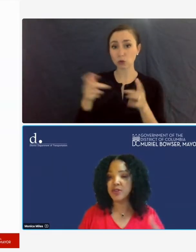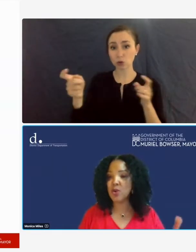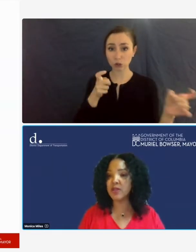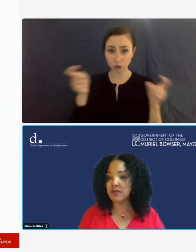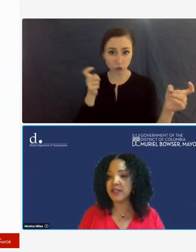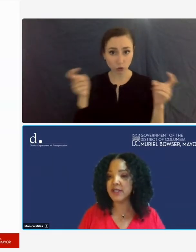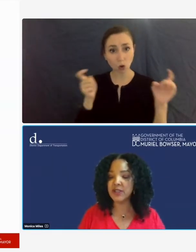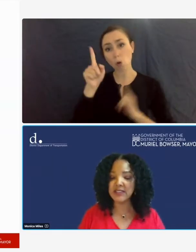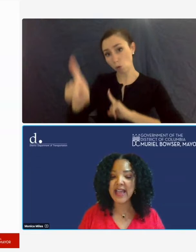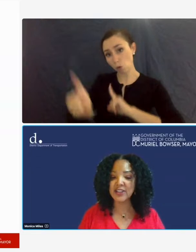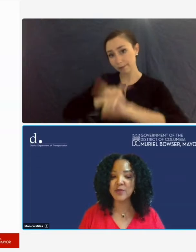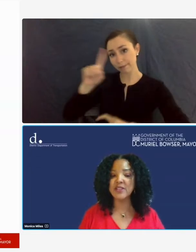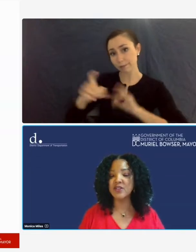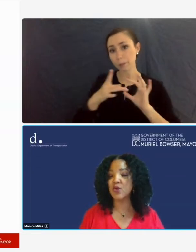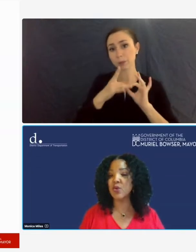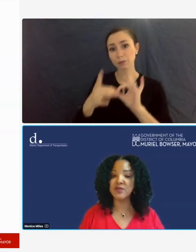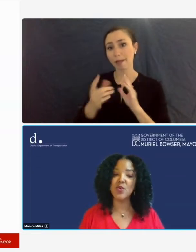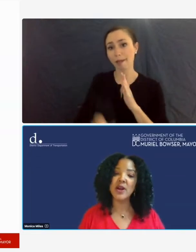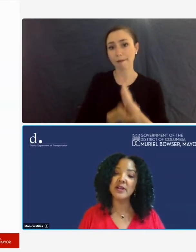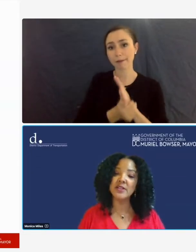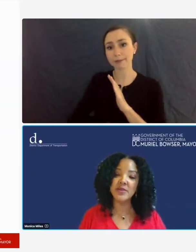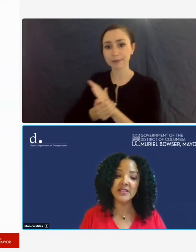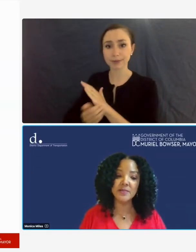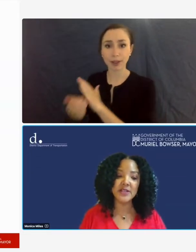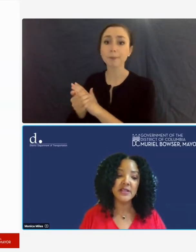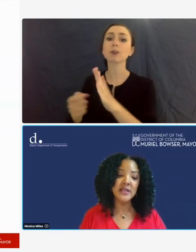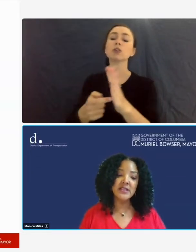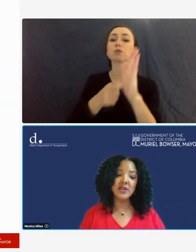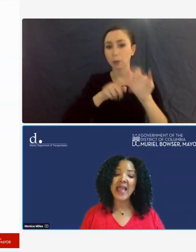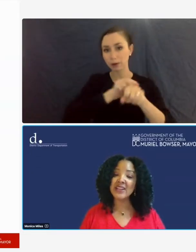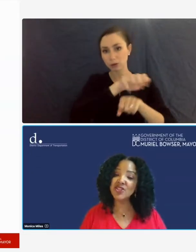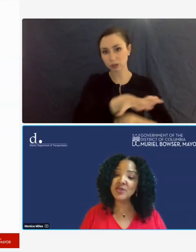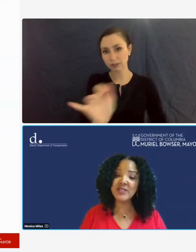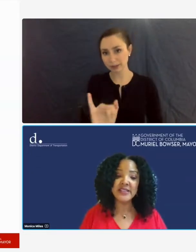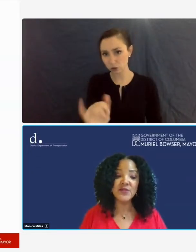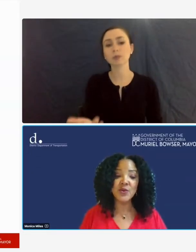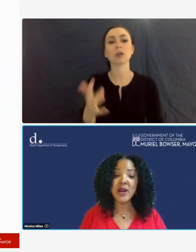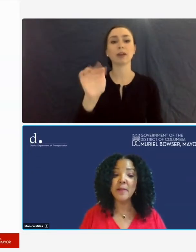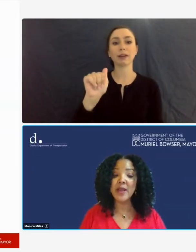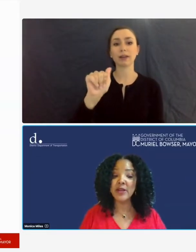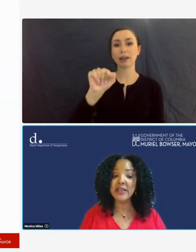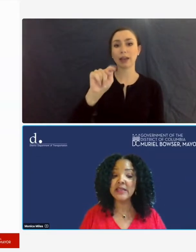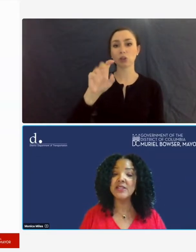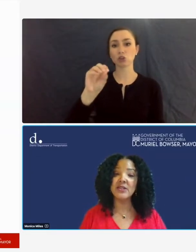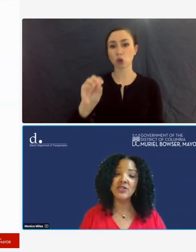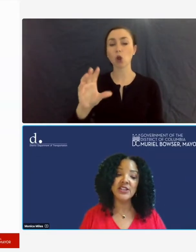all the related attachments is also required to be submitted so ashto stands for american association